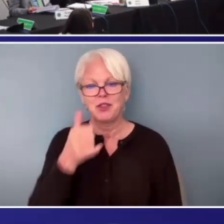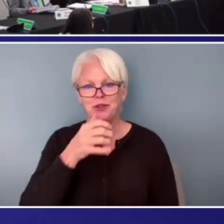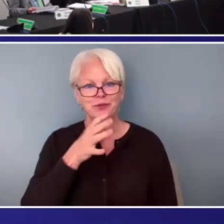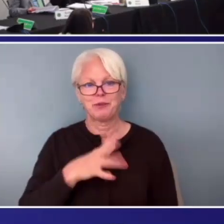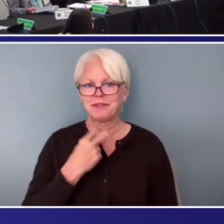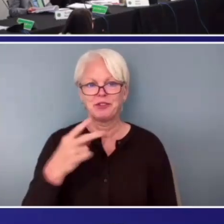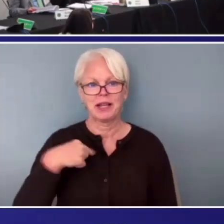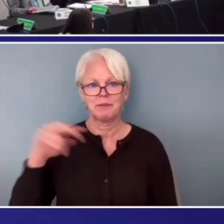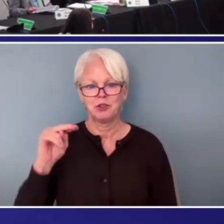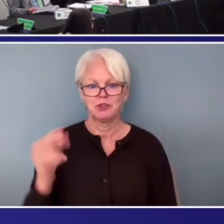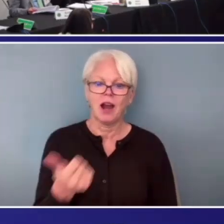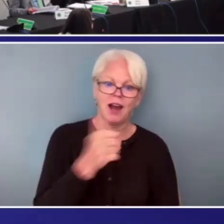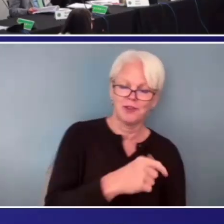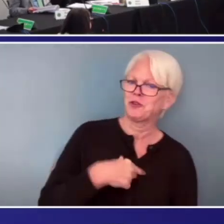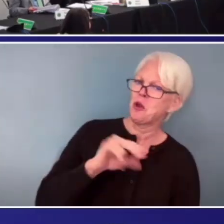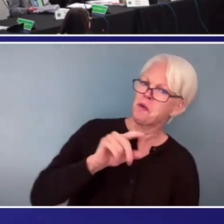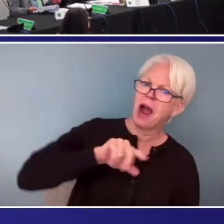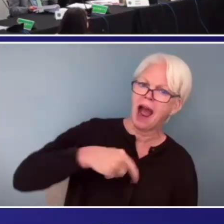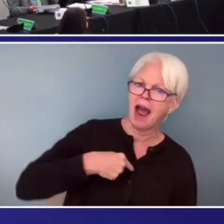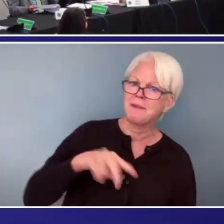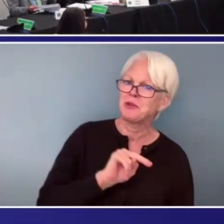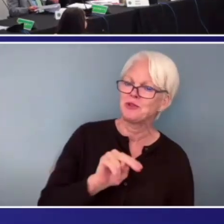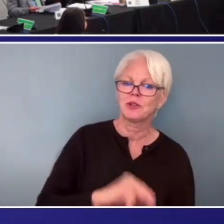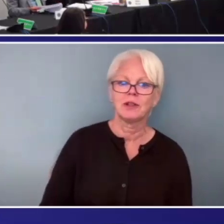No. I'm neutral. I'm playing neutral today.